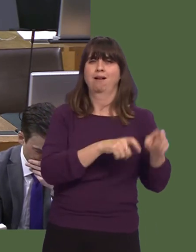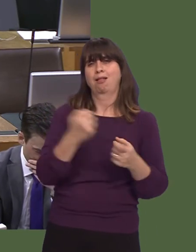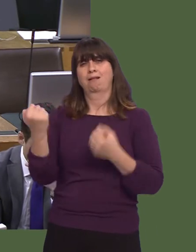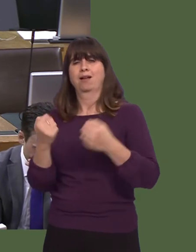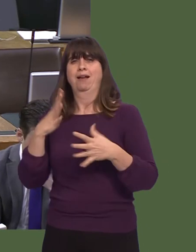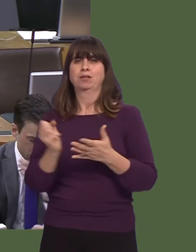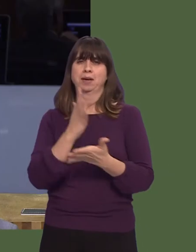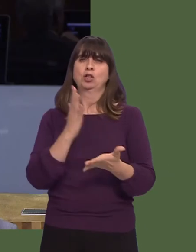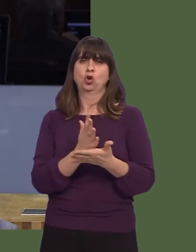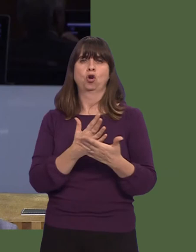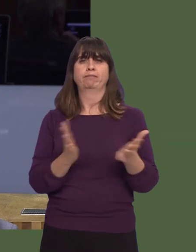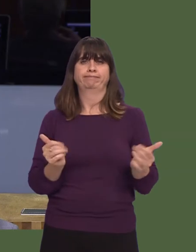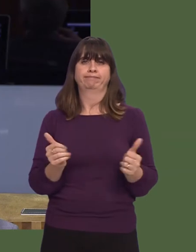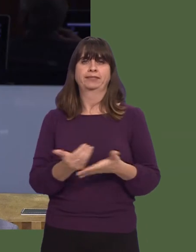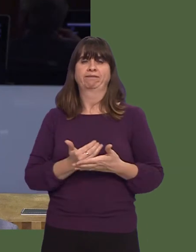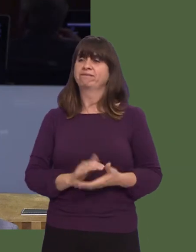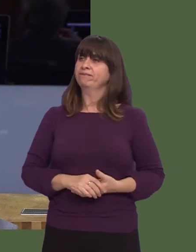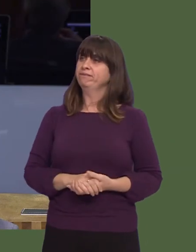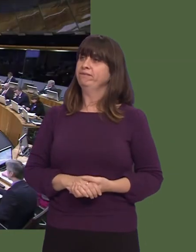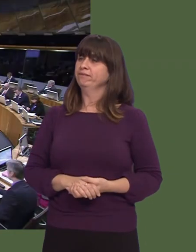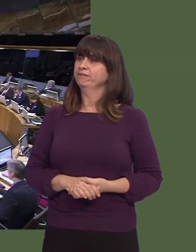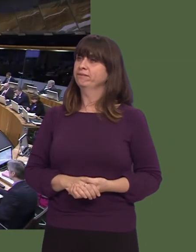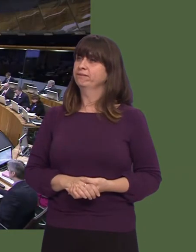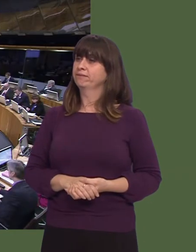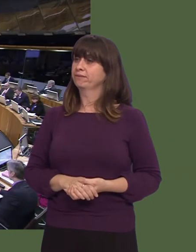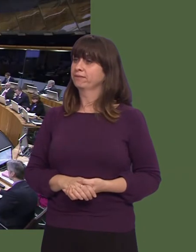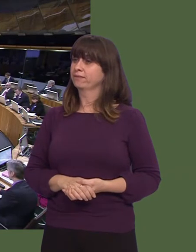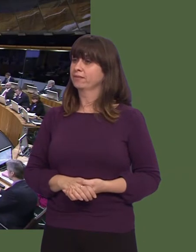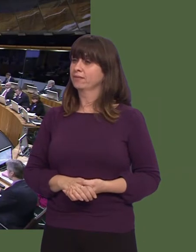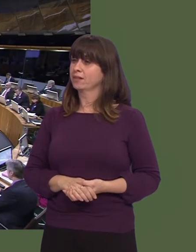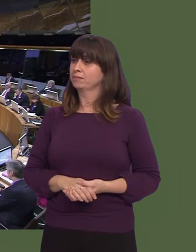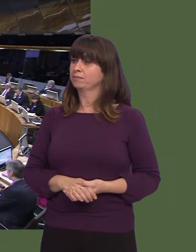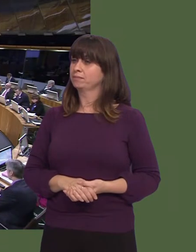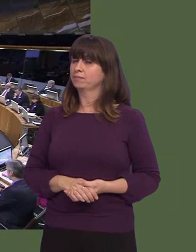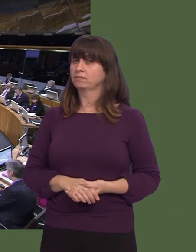Mark Isherwood AM: 5. Sut y mae Llywodraeth Cymru yn gwneud y defnydd gorau o wasanaethau